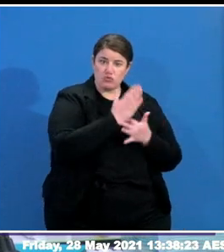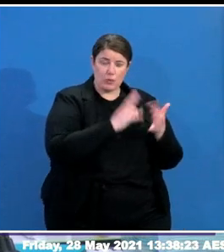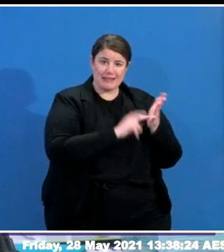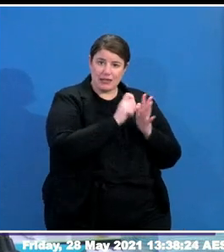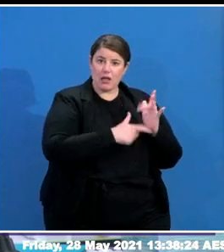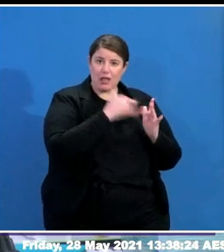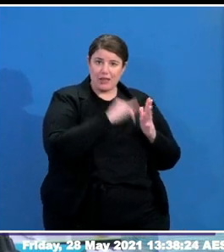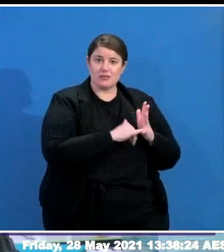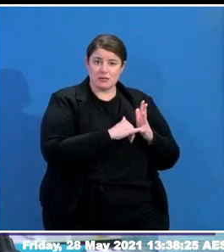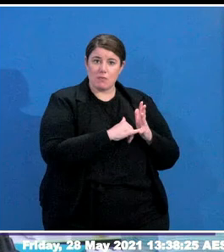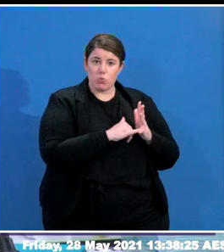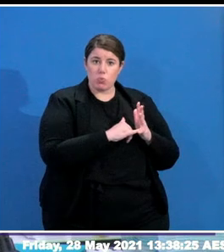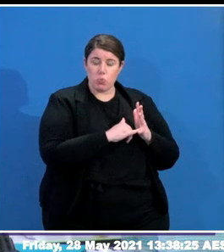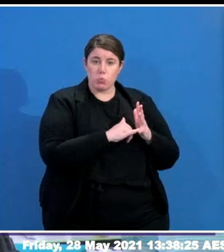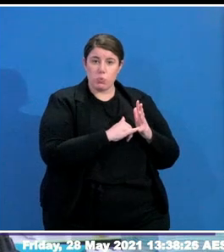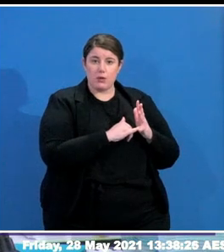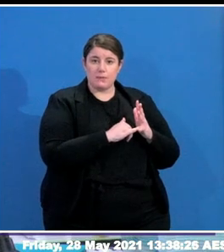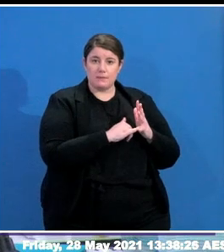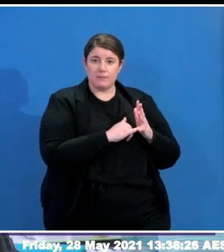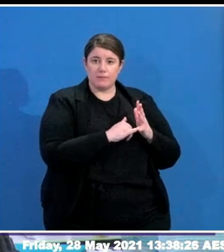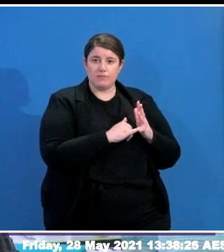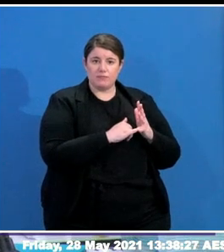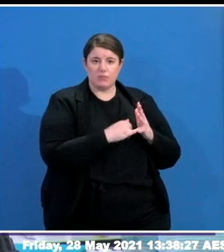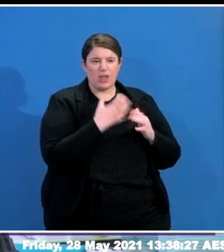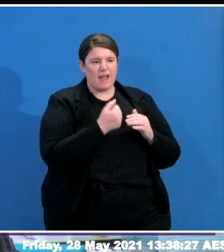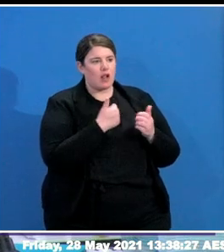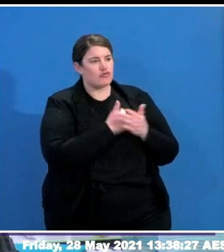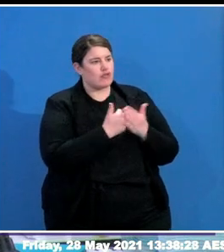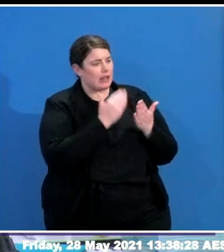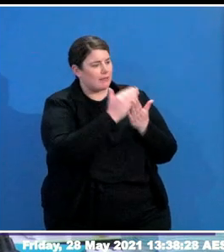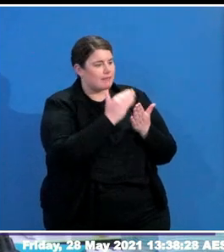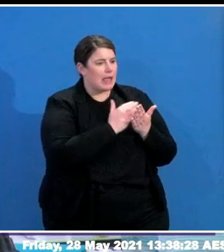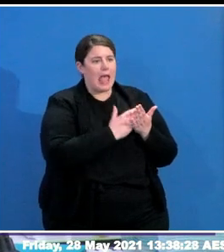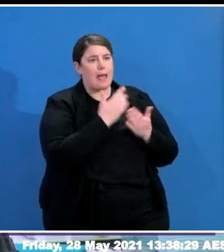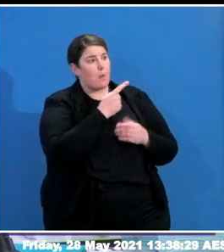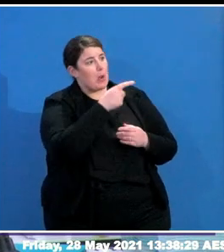presumably you have your own standards of what the care should cost per hour